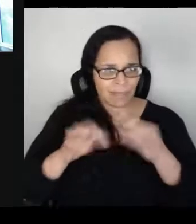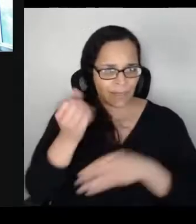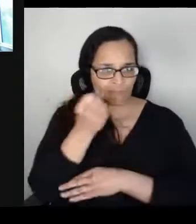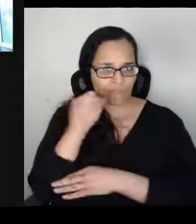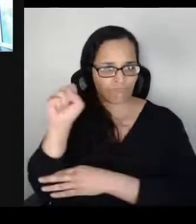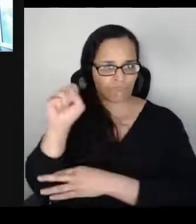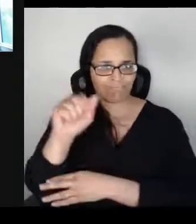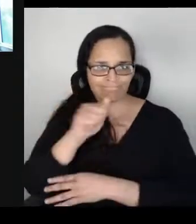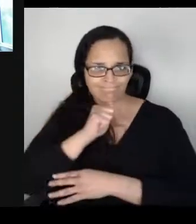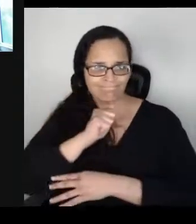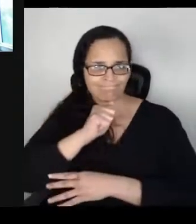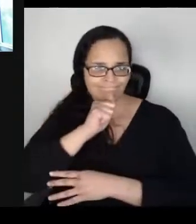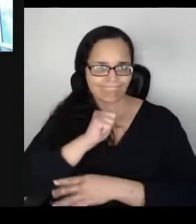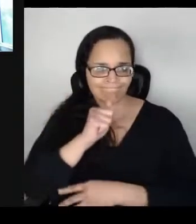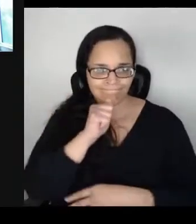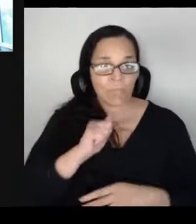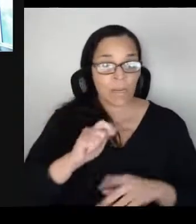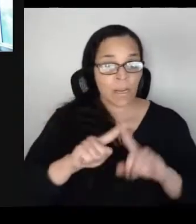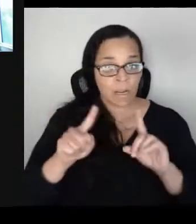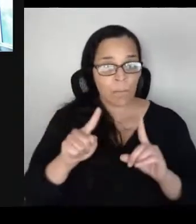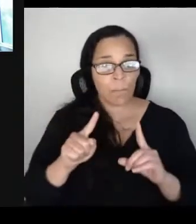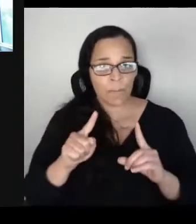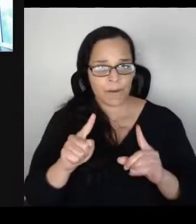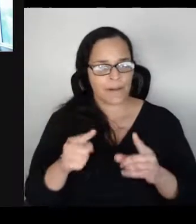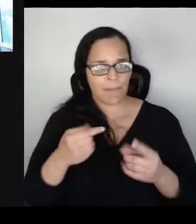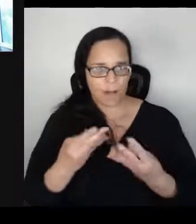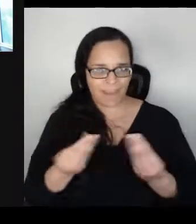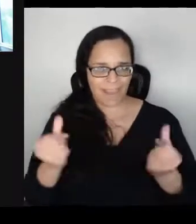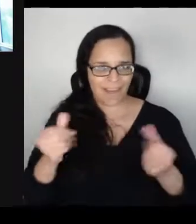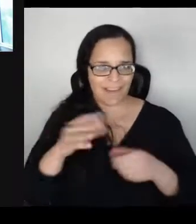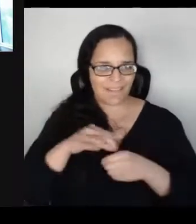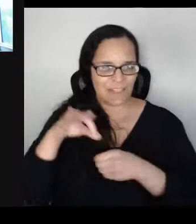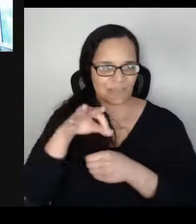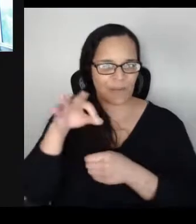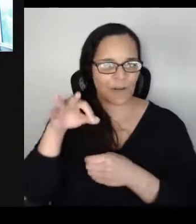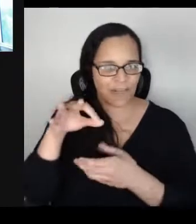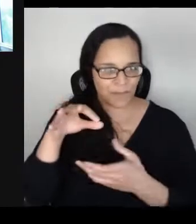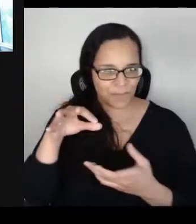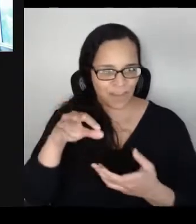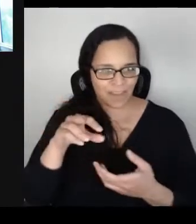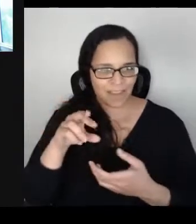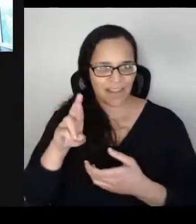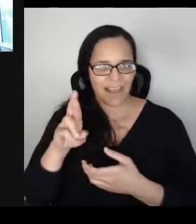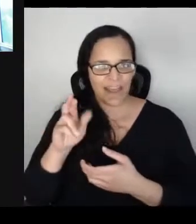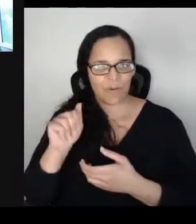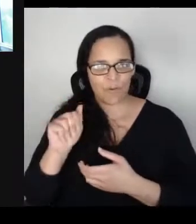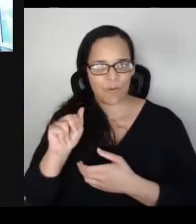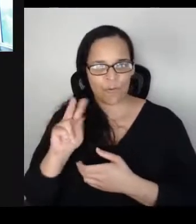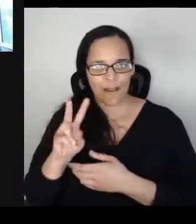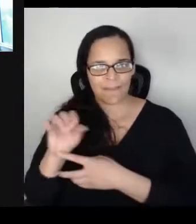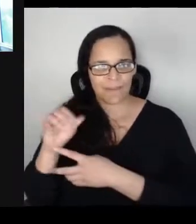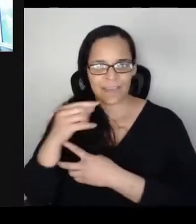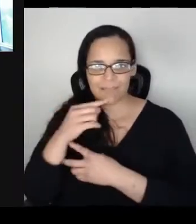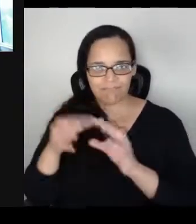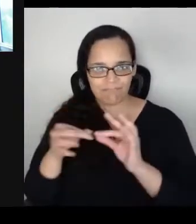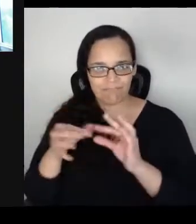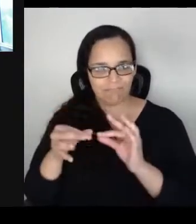but to this point about killing of the spirit, the rivalry race could not think of a better quote